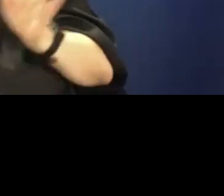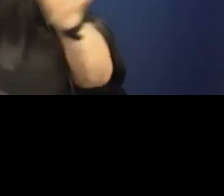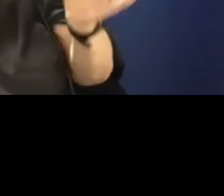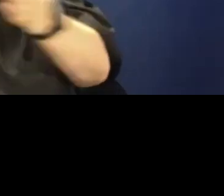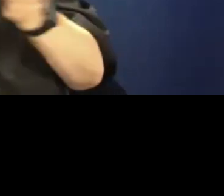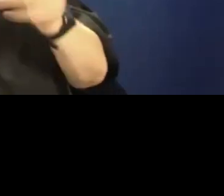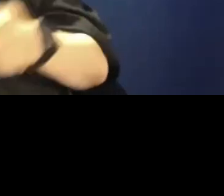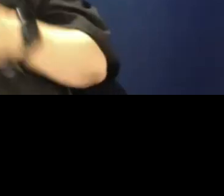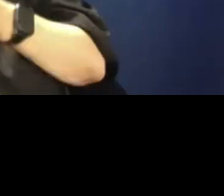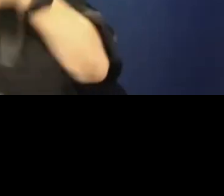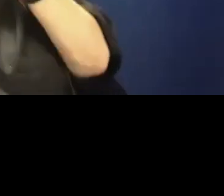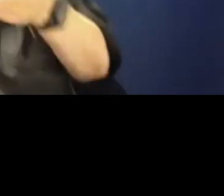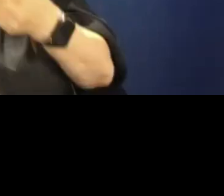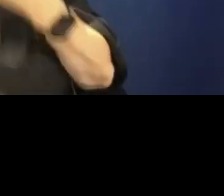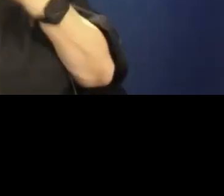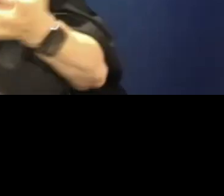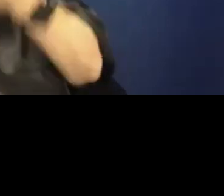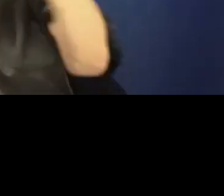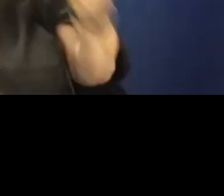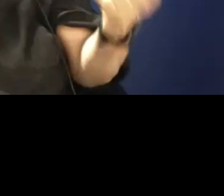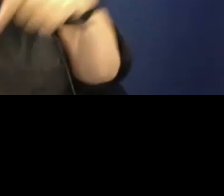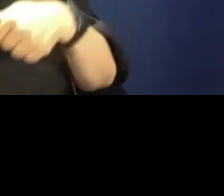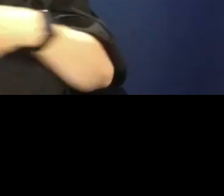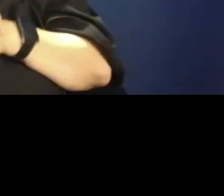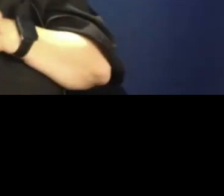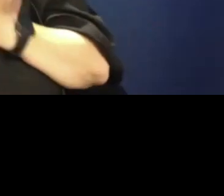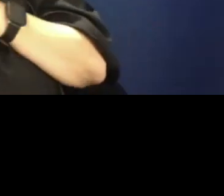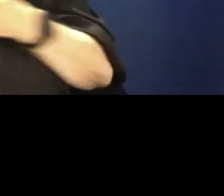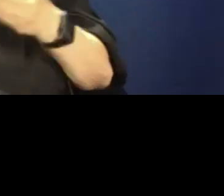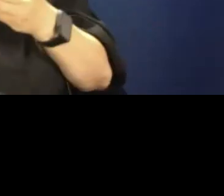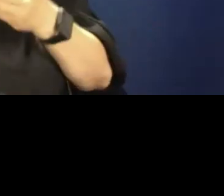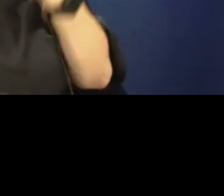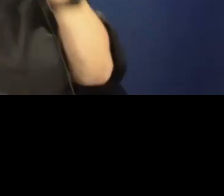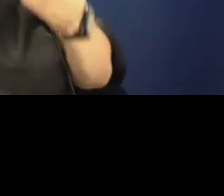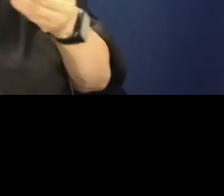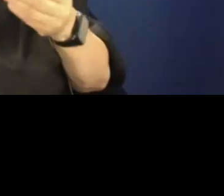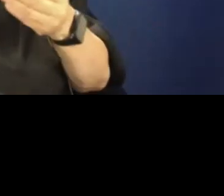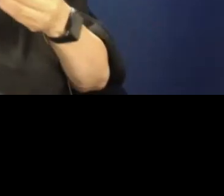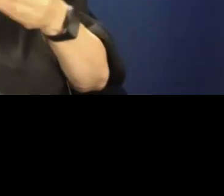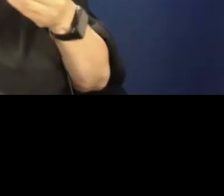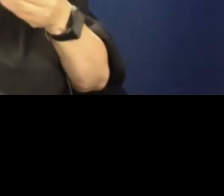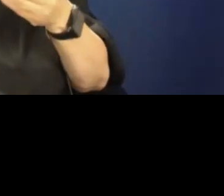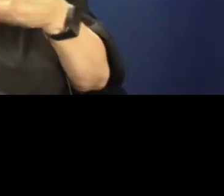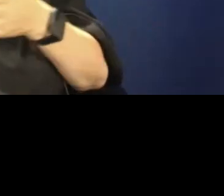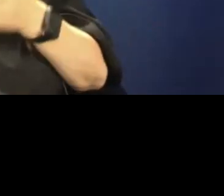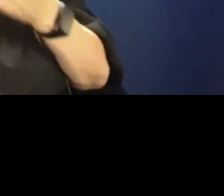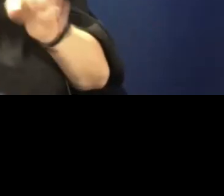So thank you all for being here and we're gonna go ahead and end our webinar a little bit early.